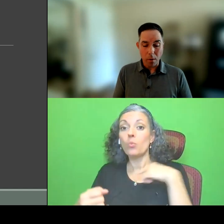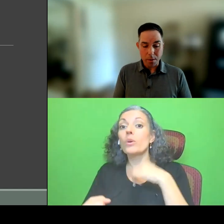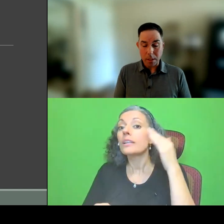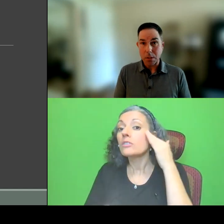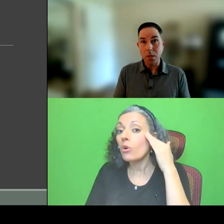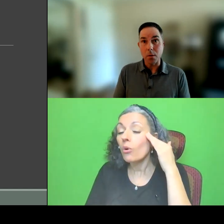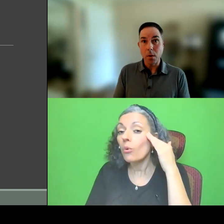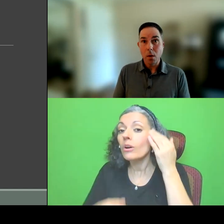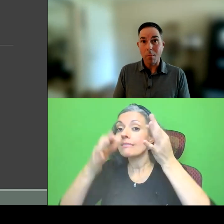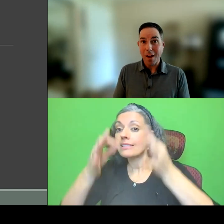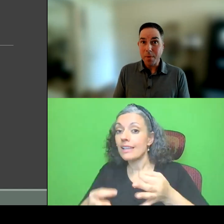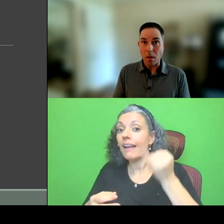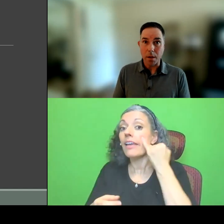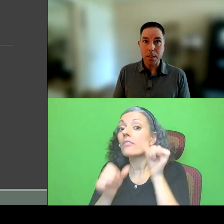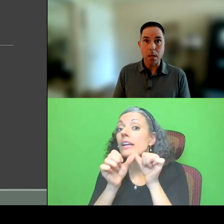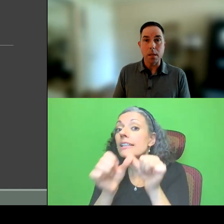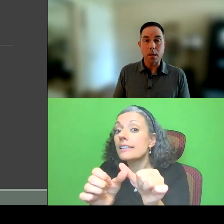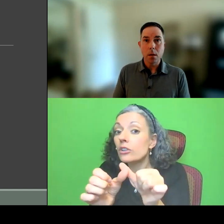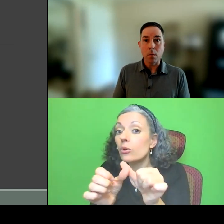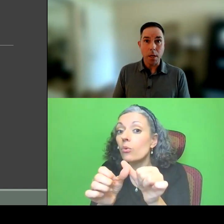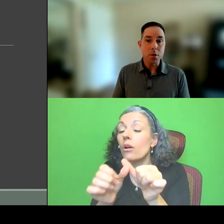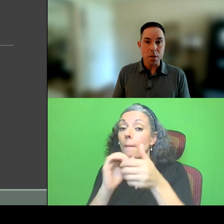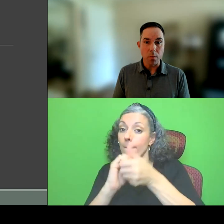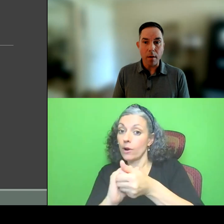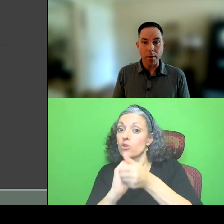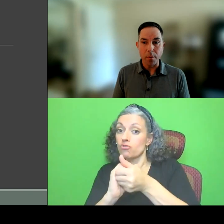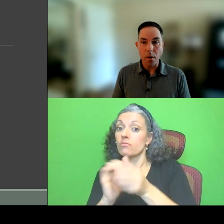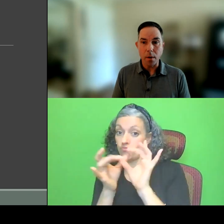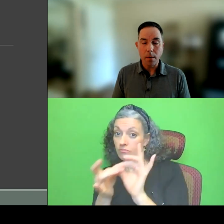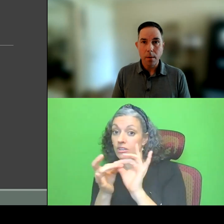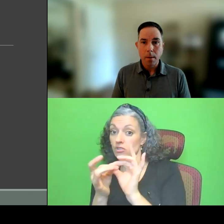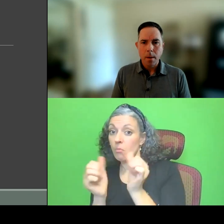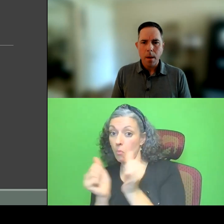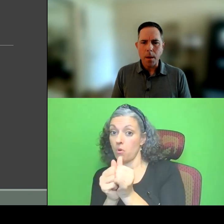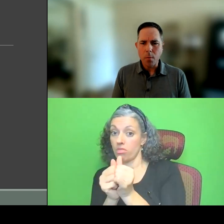we are going to continue what might be a long-standing relationship with that vendor partner.